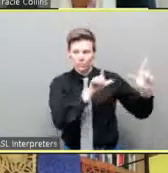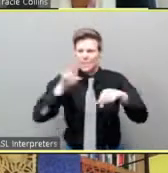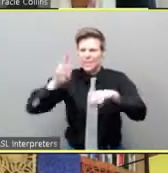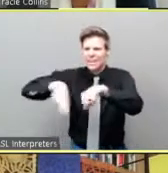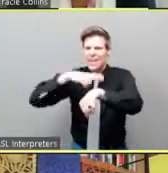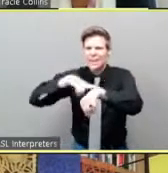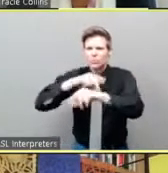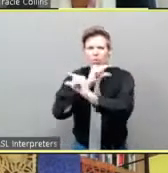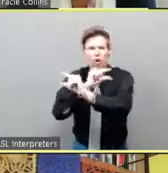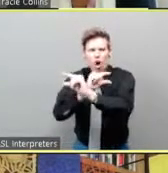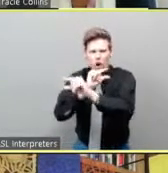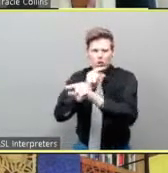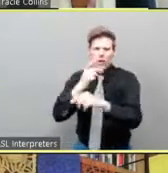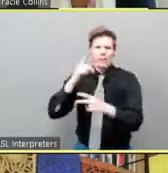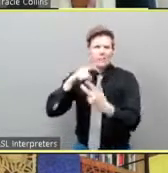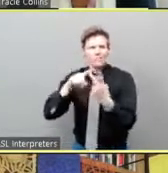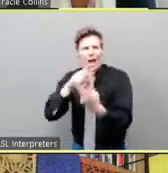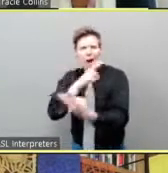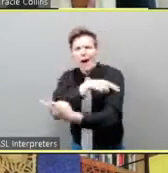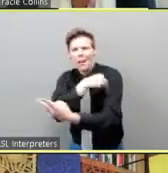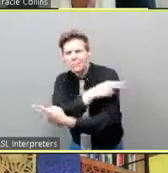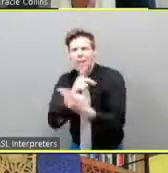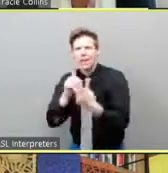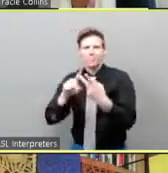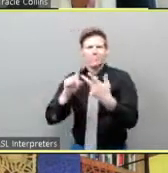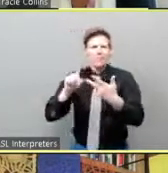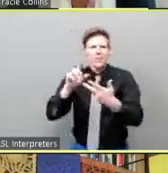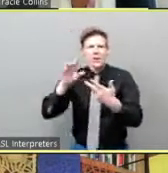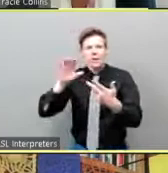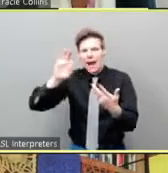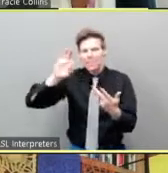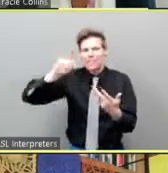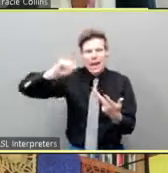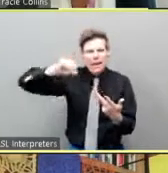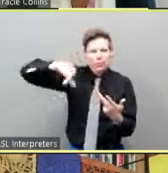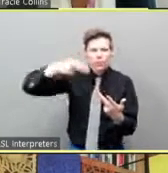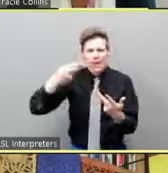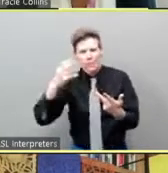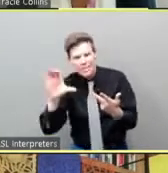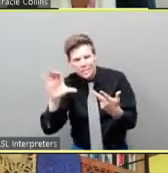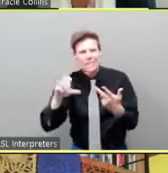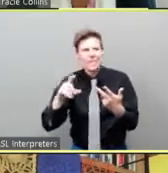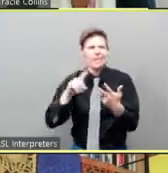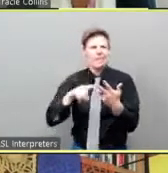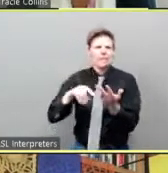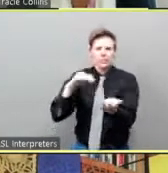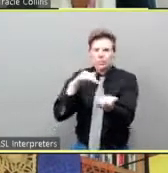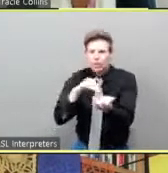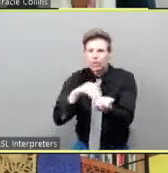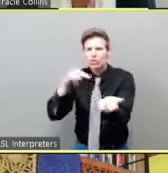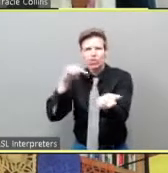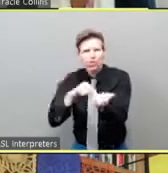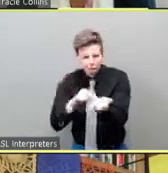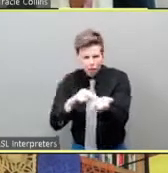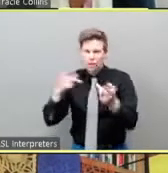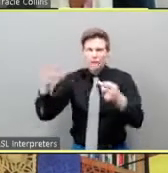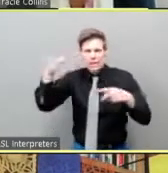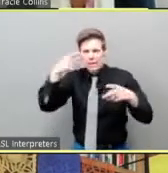professionals, FQ HCS throughout the state who are working to get new mexicans vaccinated. So thank you. Next slide.